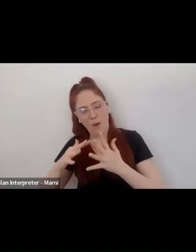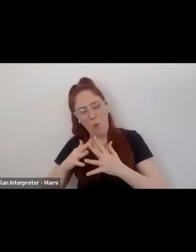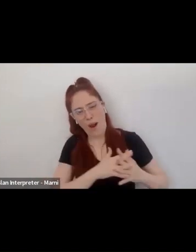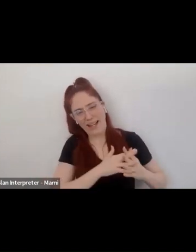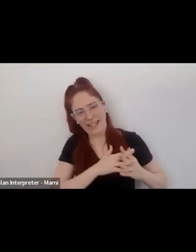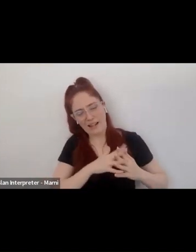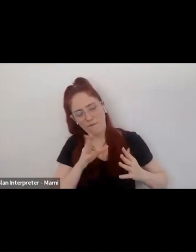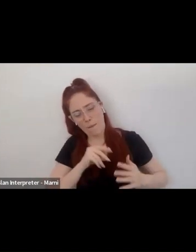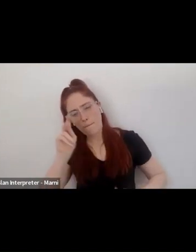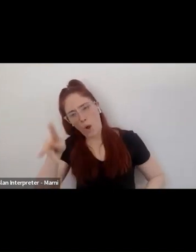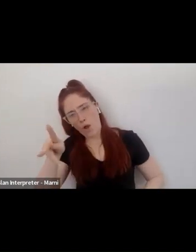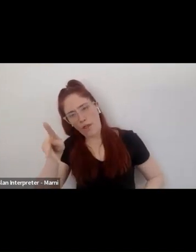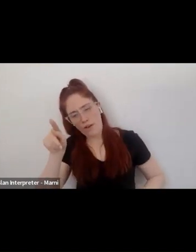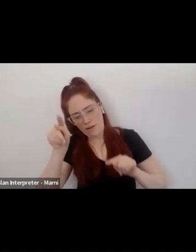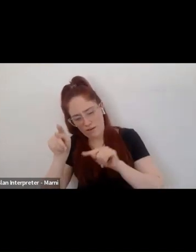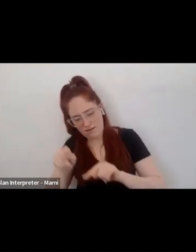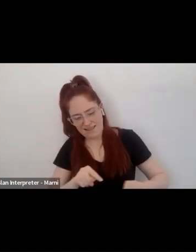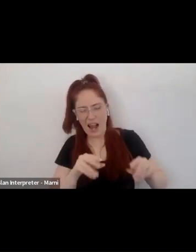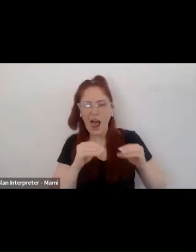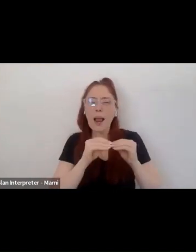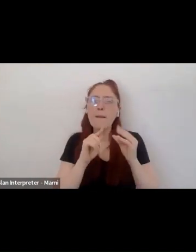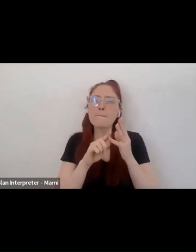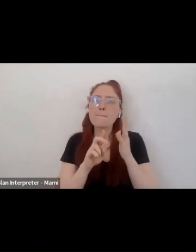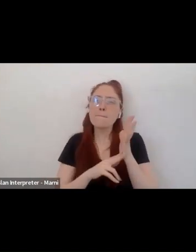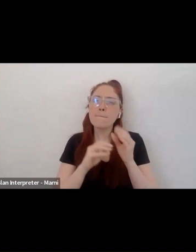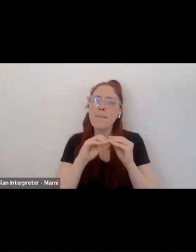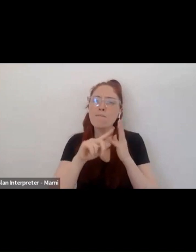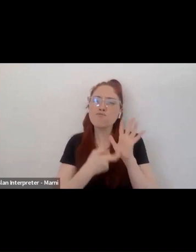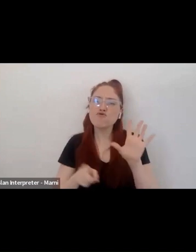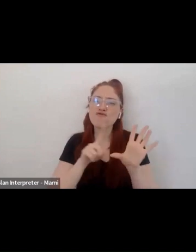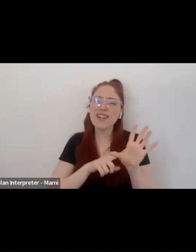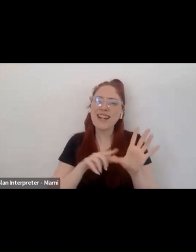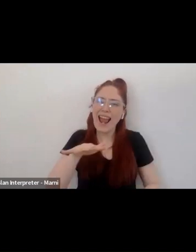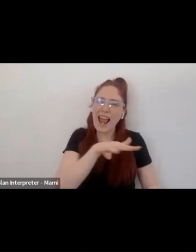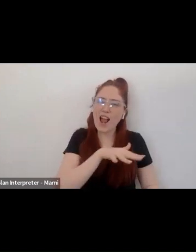down towards sort of Bunbury, and Collie and Margaret River